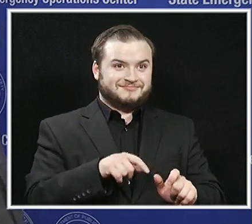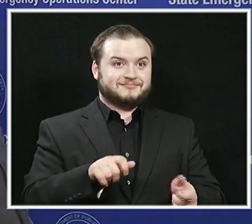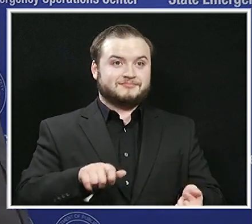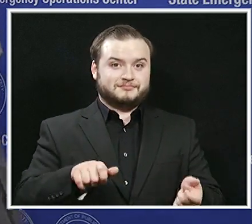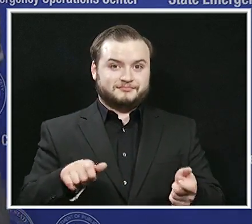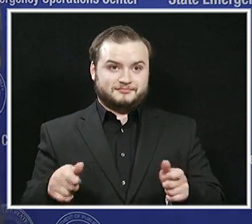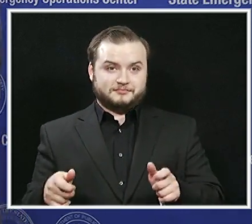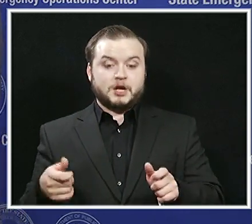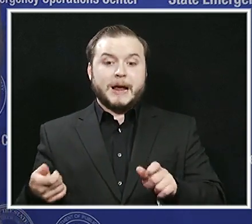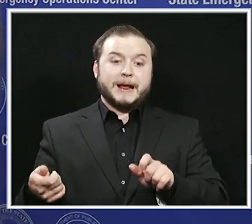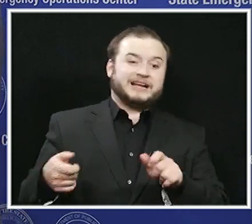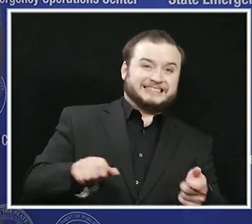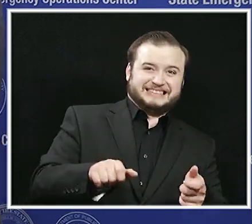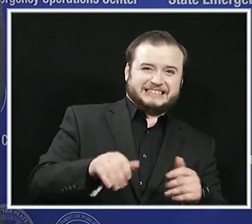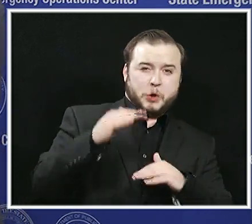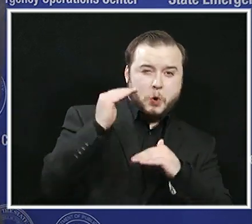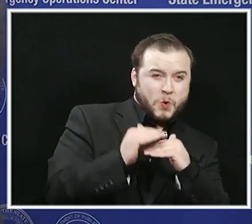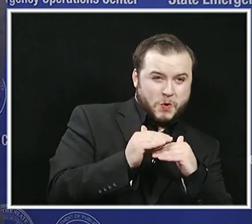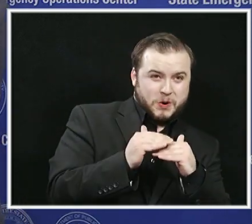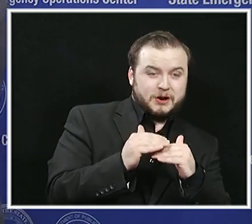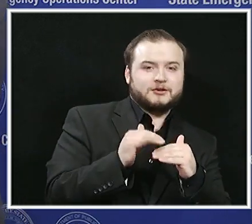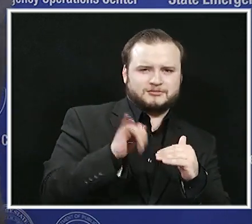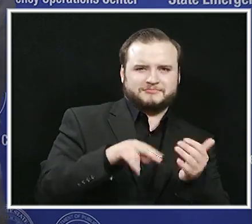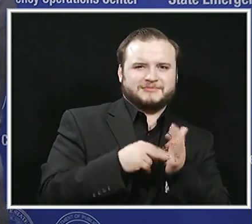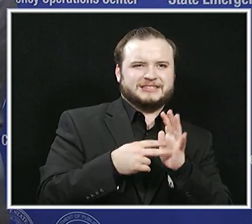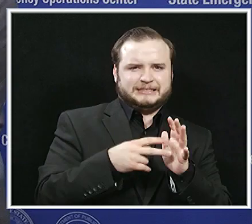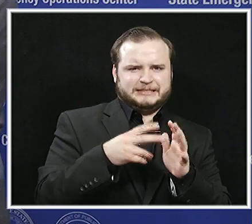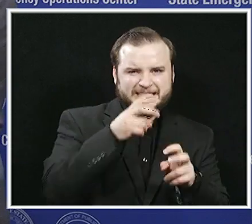note before we go into this, this is what we talked about.